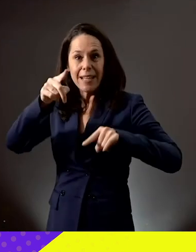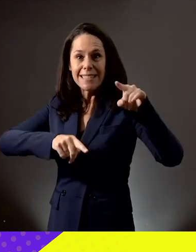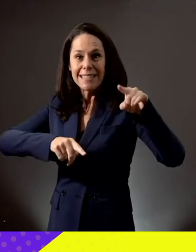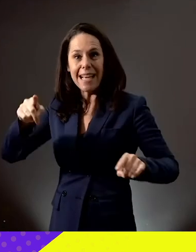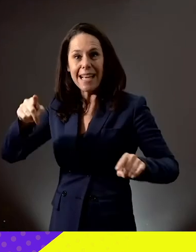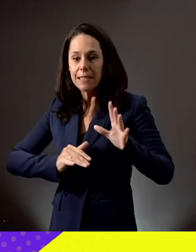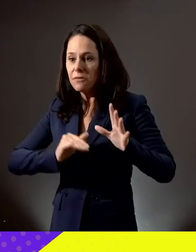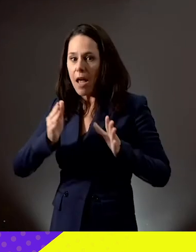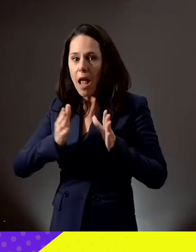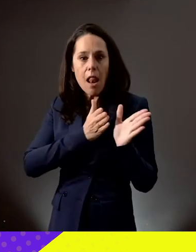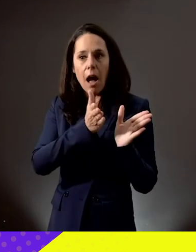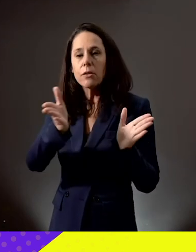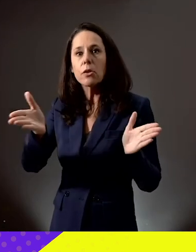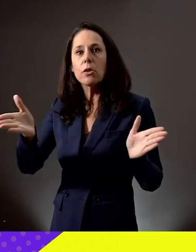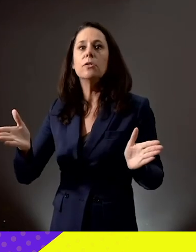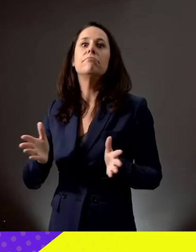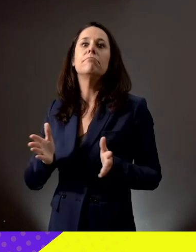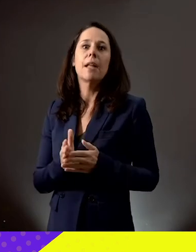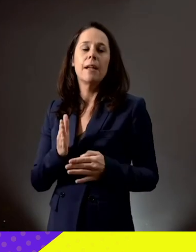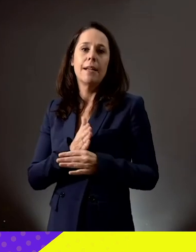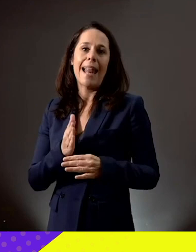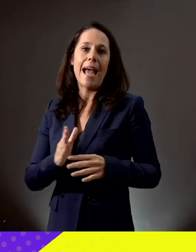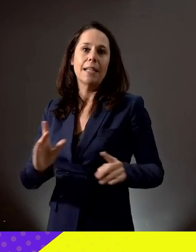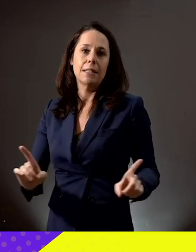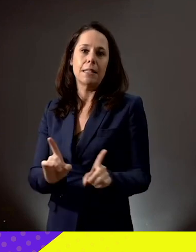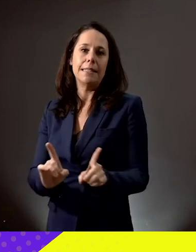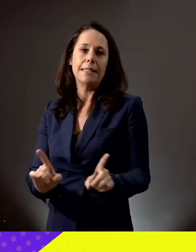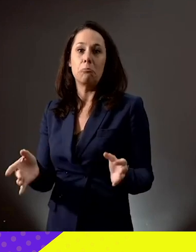That song just now was beautiful, and it's wonderful to see...